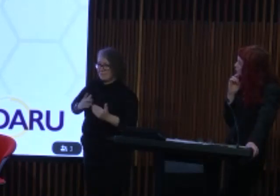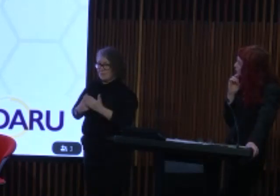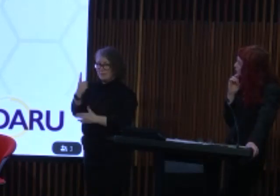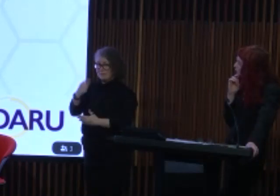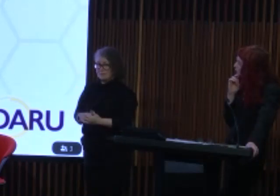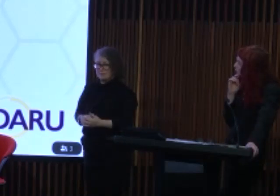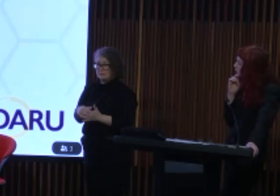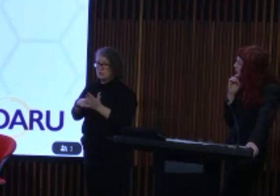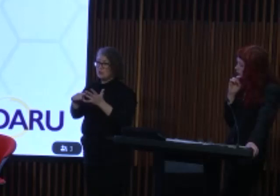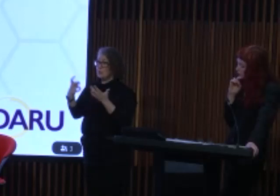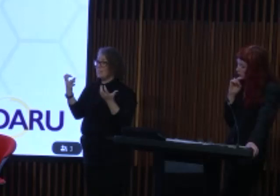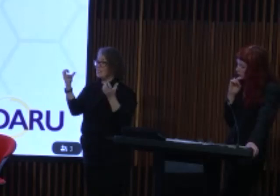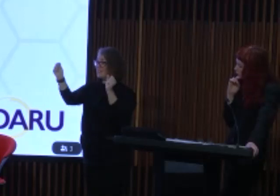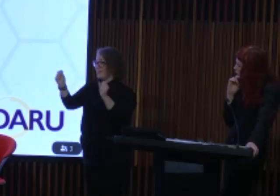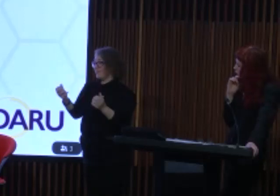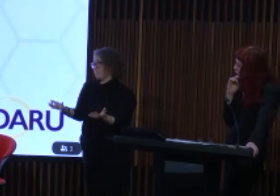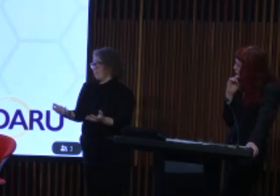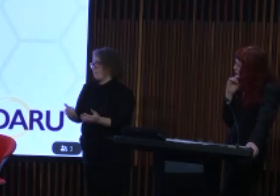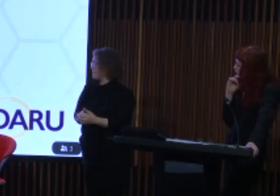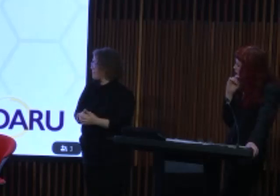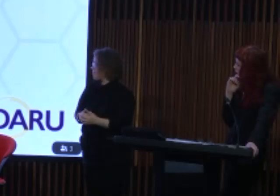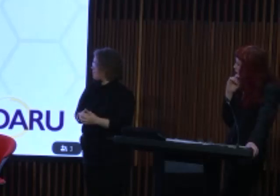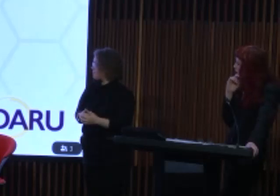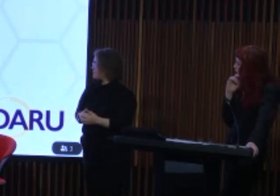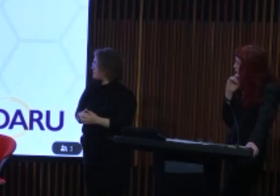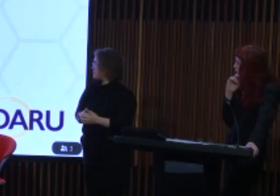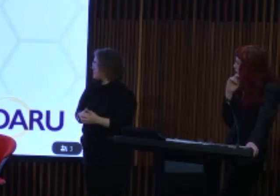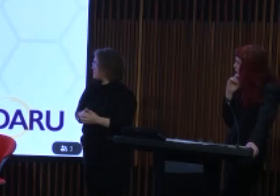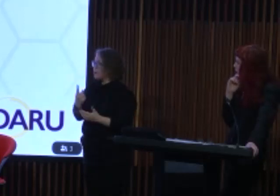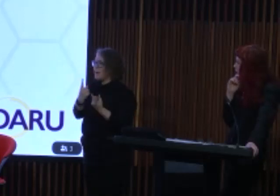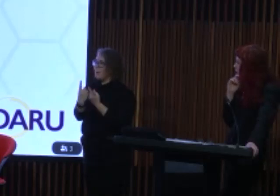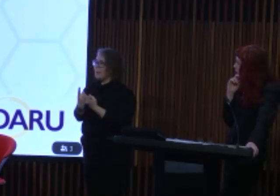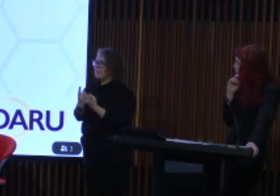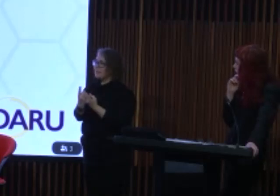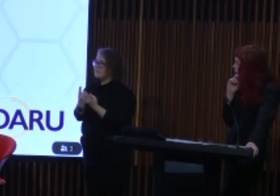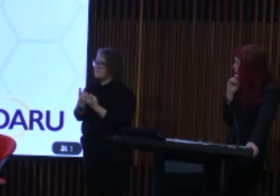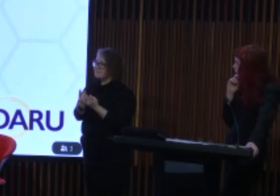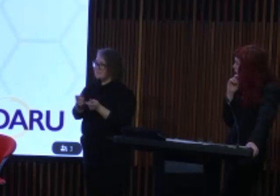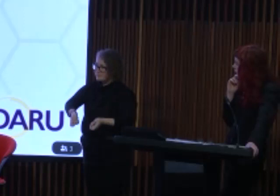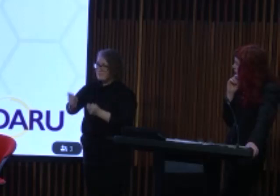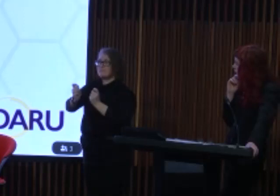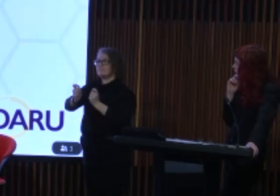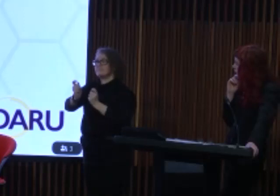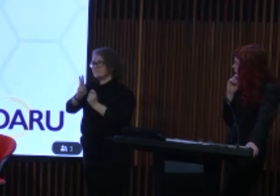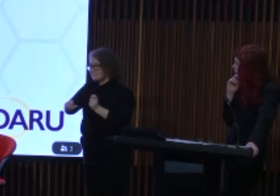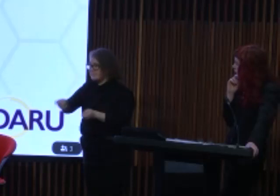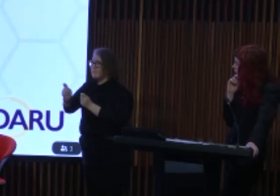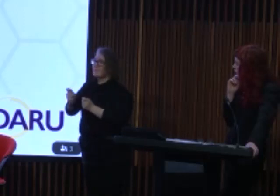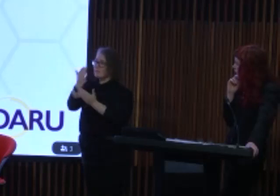inclusion in the system. One of the things that kept coming up was respect for advocacy. So there